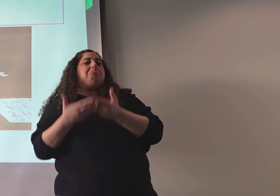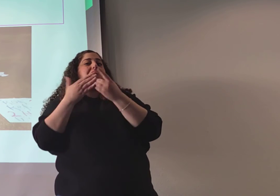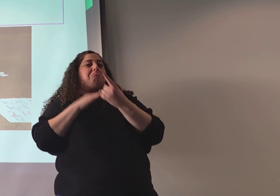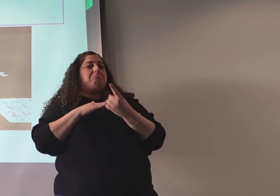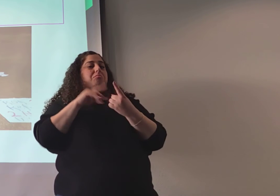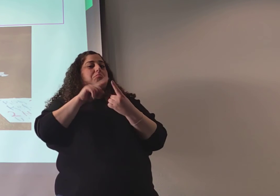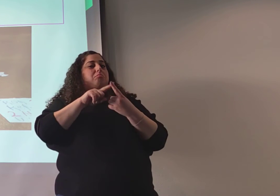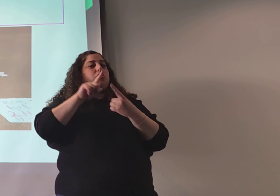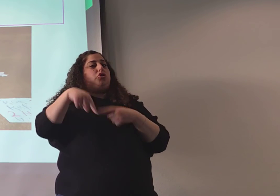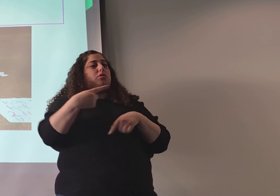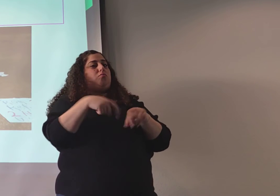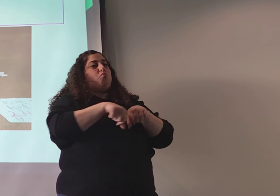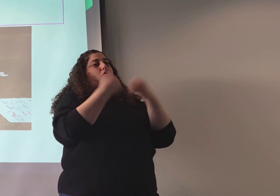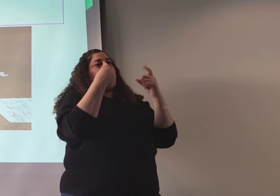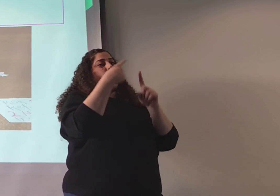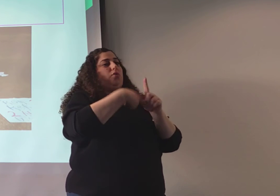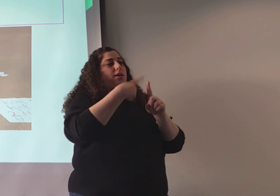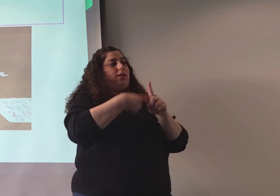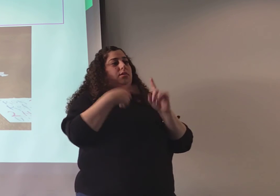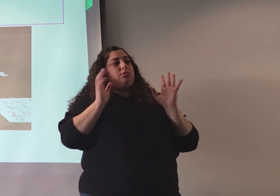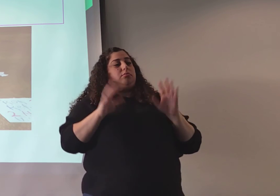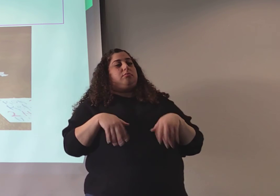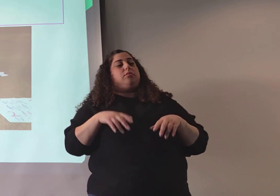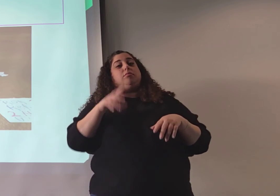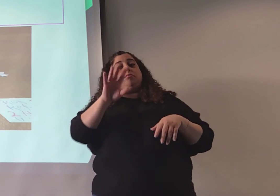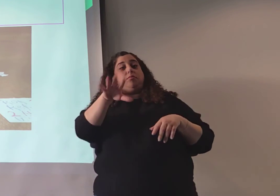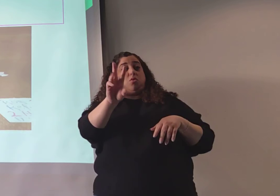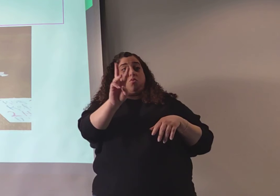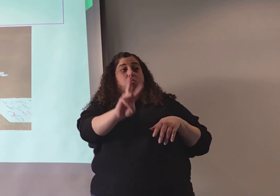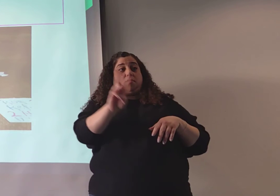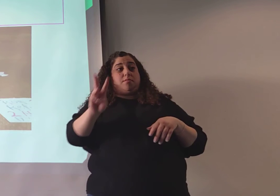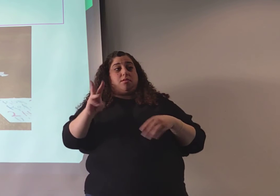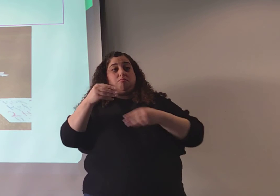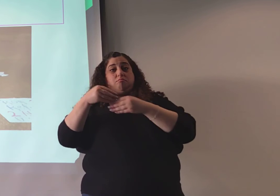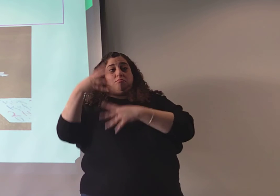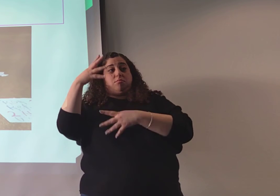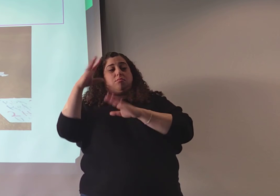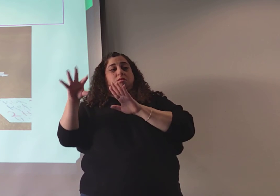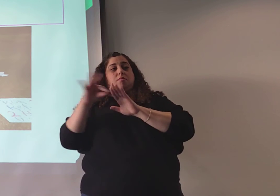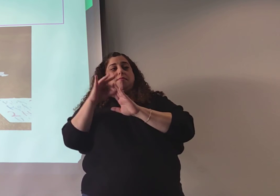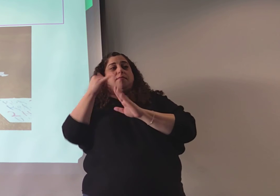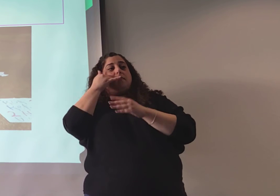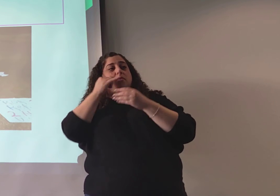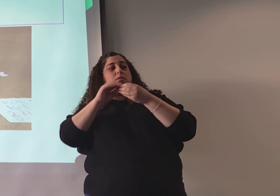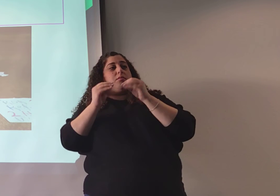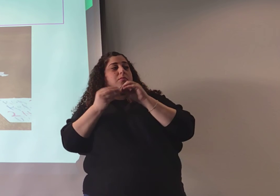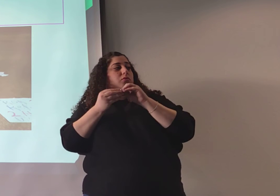their website, that can answer those questions and help write those letters. She said, do you write reasonable accommodation letters?